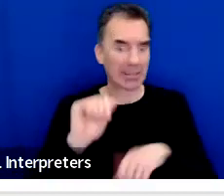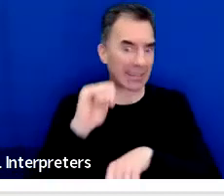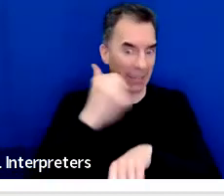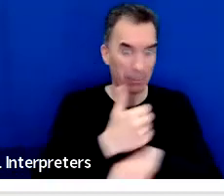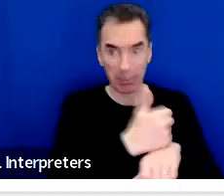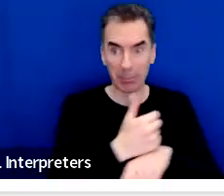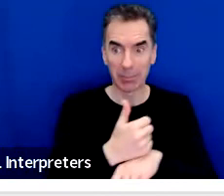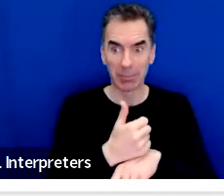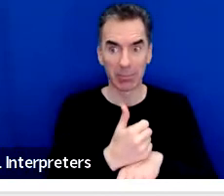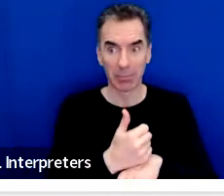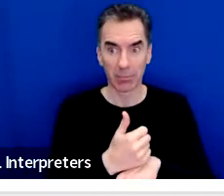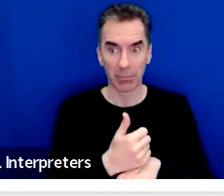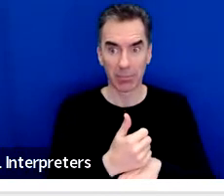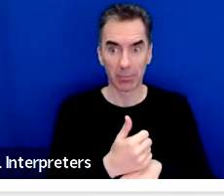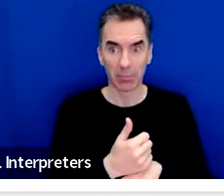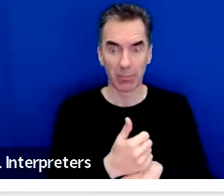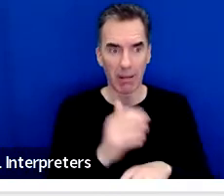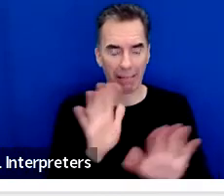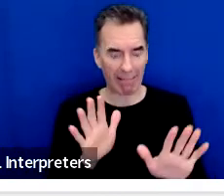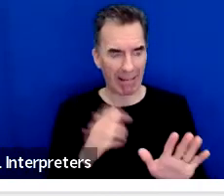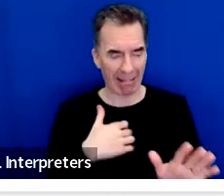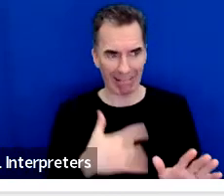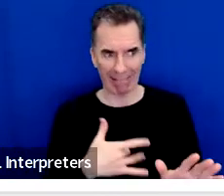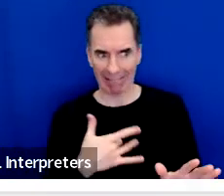y'all nuts if we're all calling asking for. So is